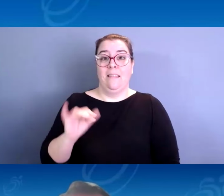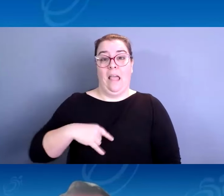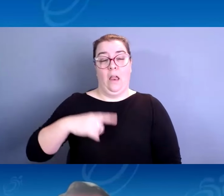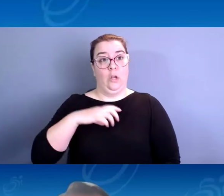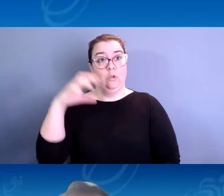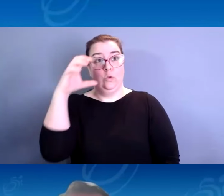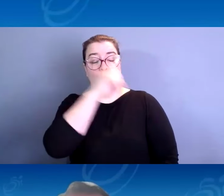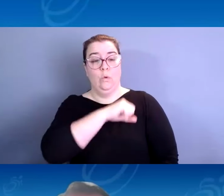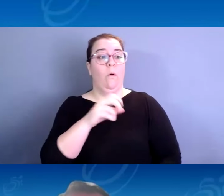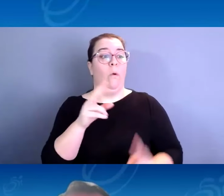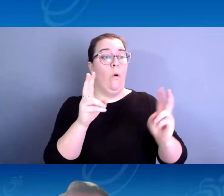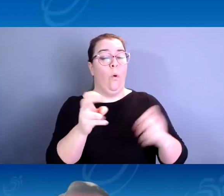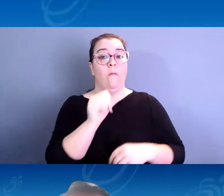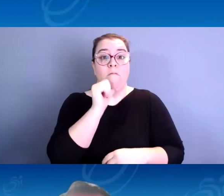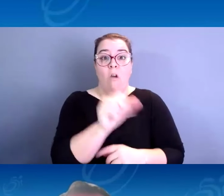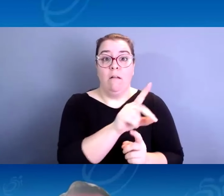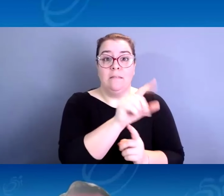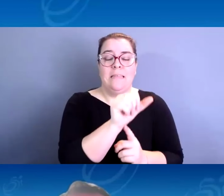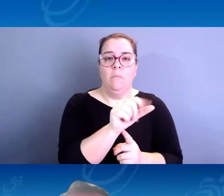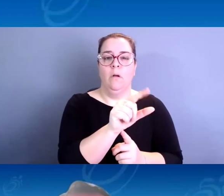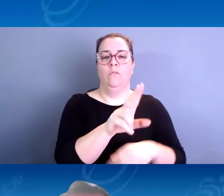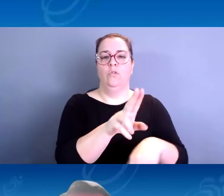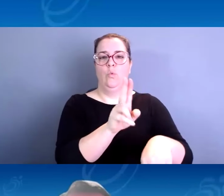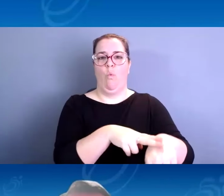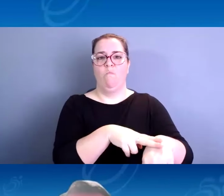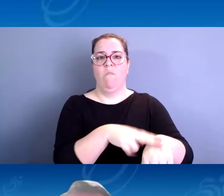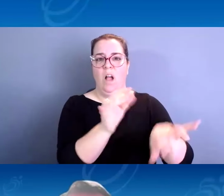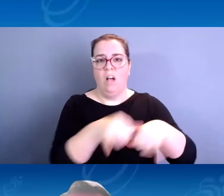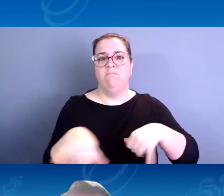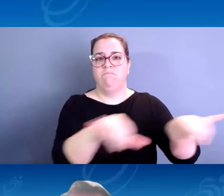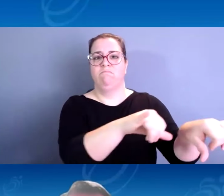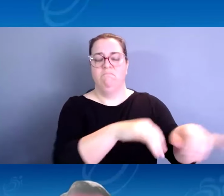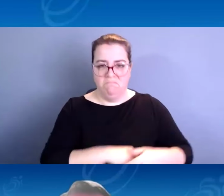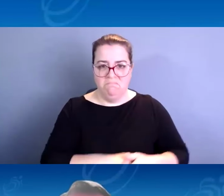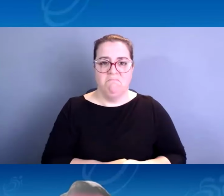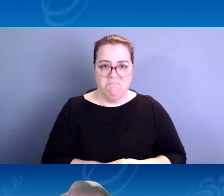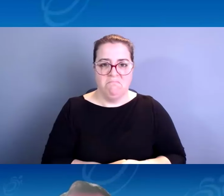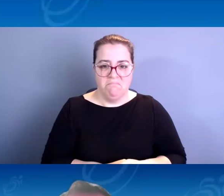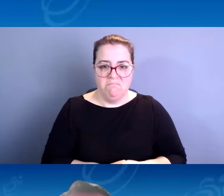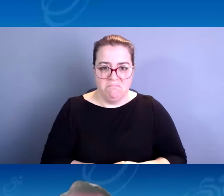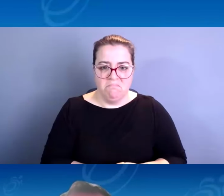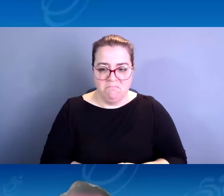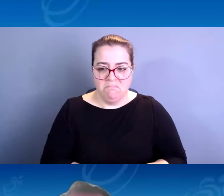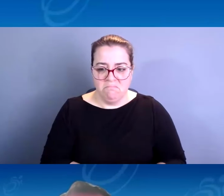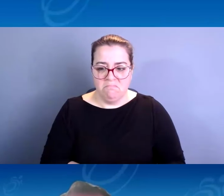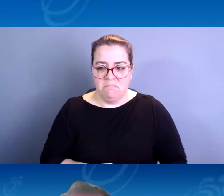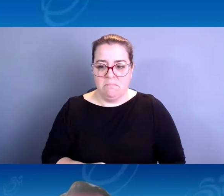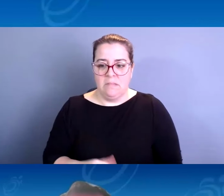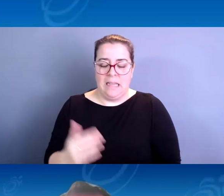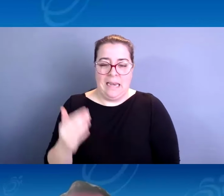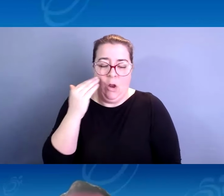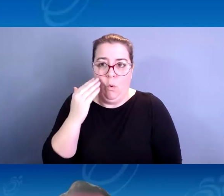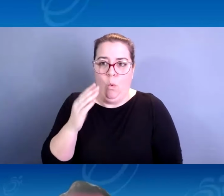So this word often, I think, comes with rejection from people because it sounds harsh. Nobody wants to hear that they're ableist.